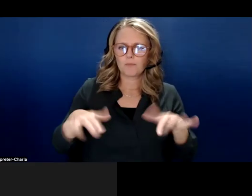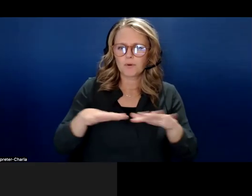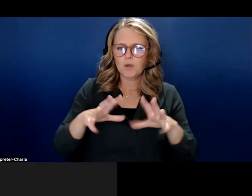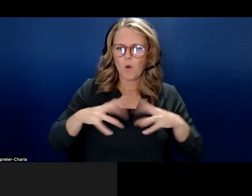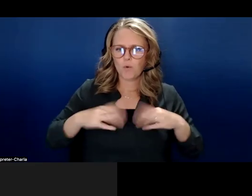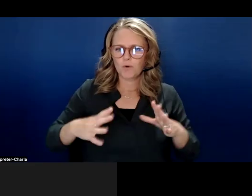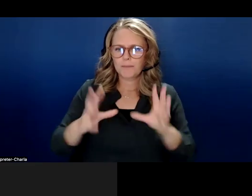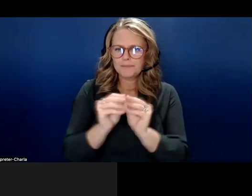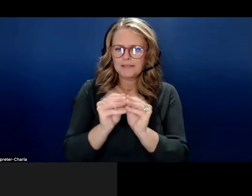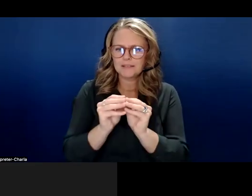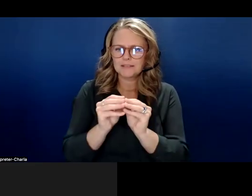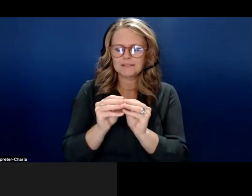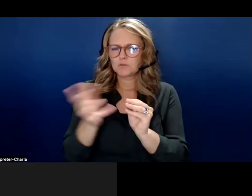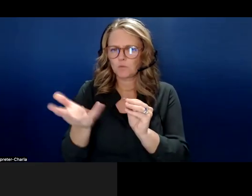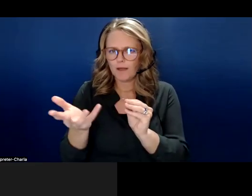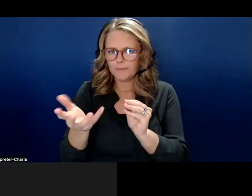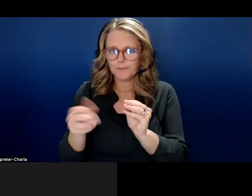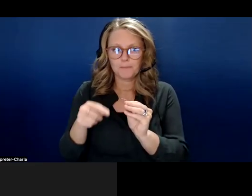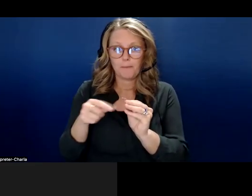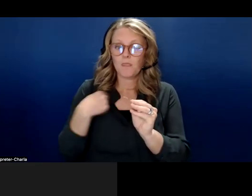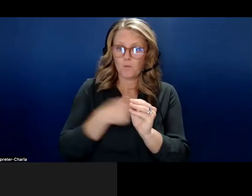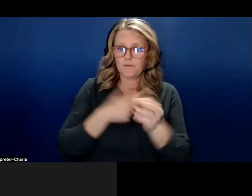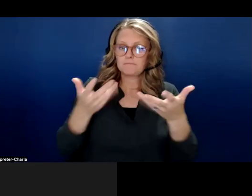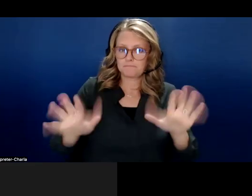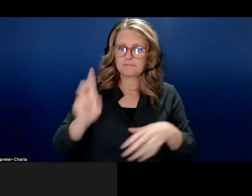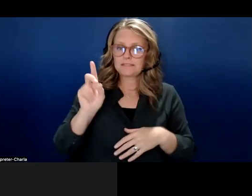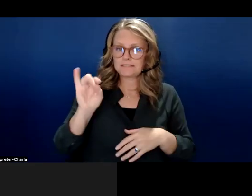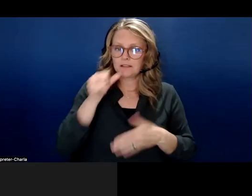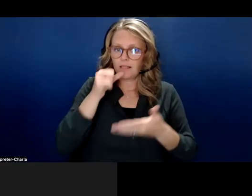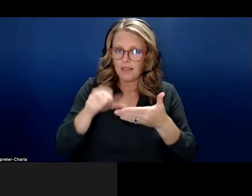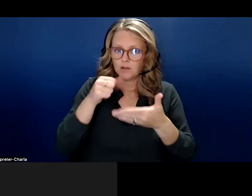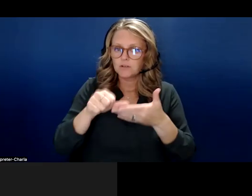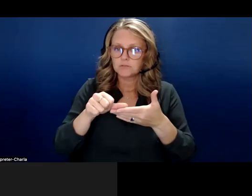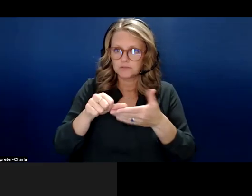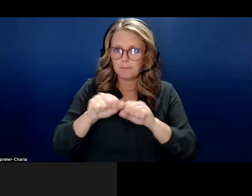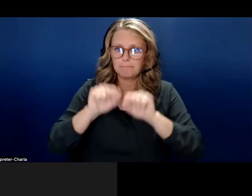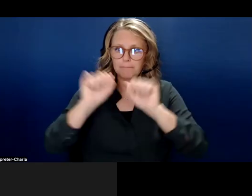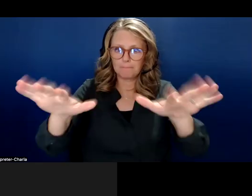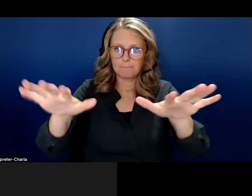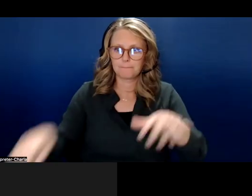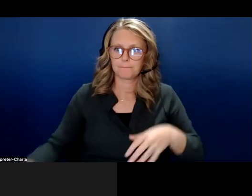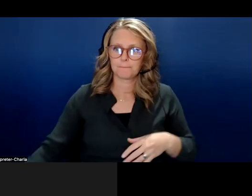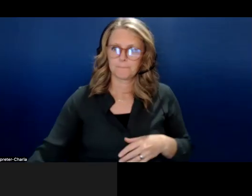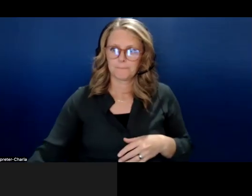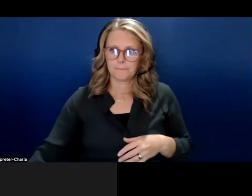to letters that we had sent to property owners right on Federal Boulevard.